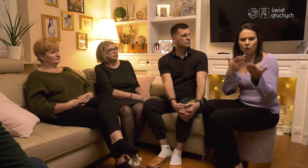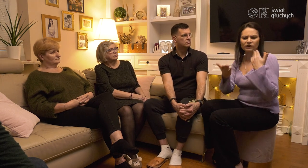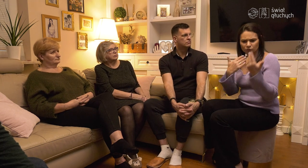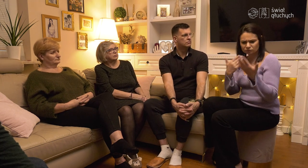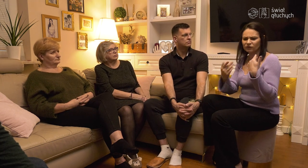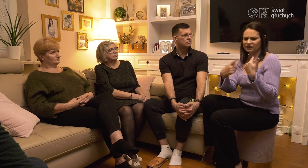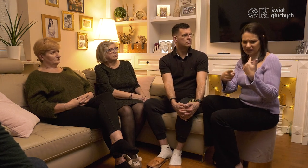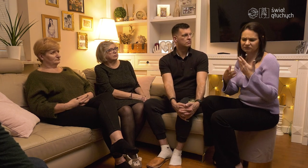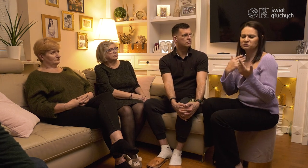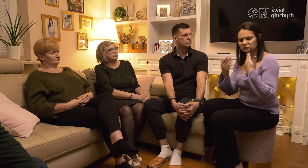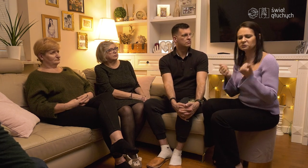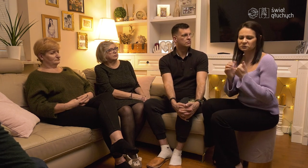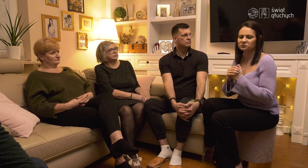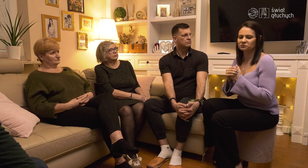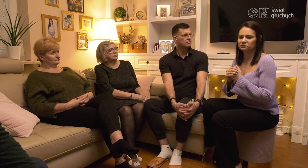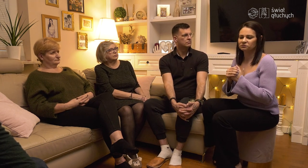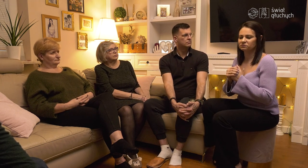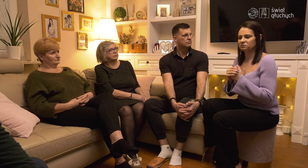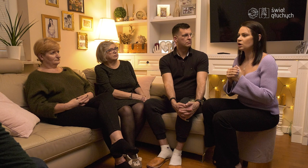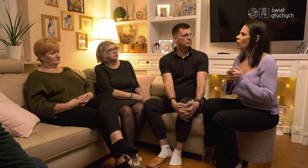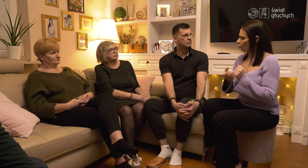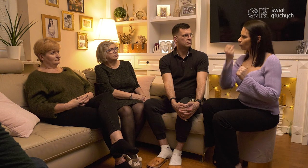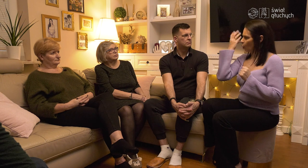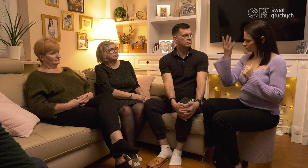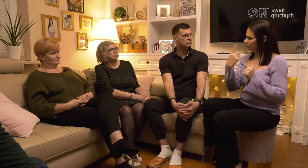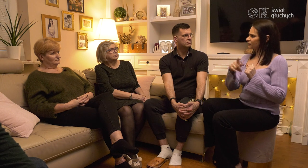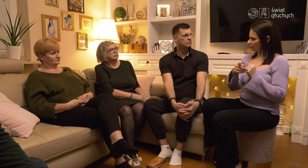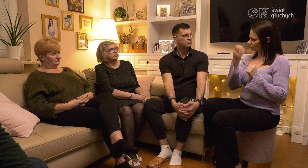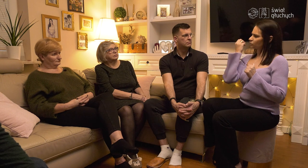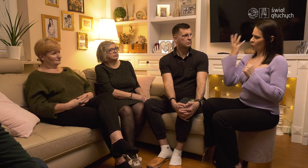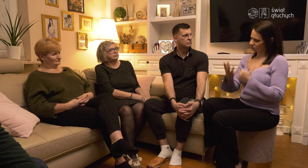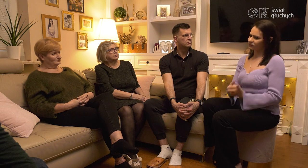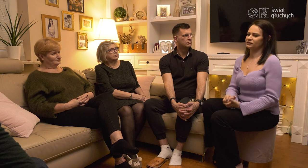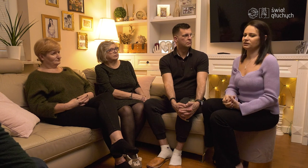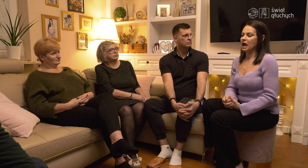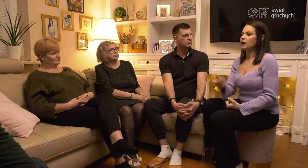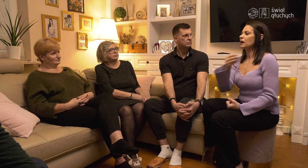She talked to David, said he was smart.